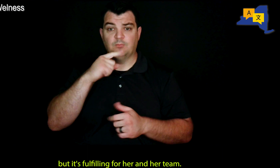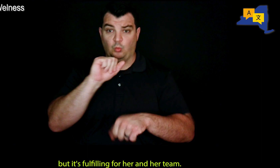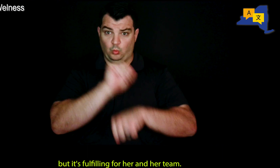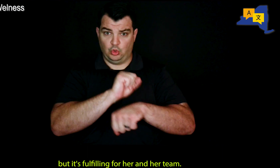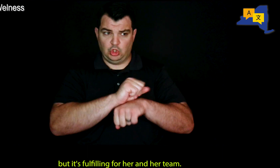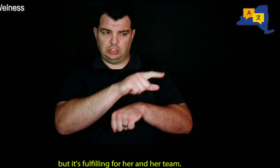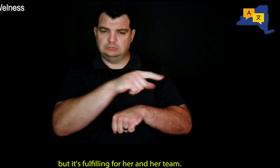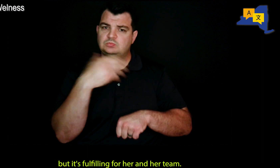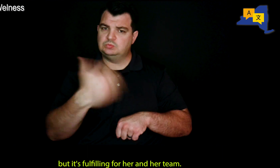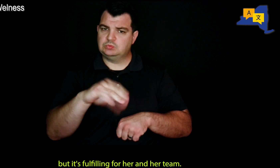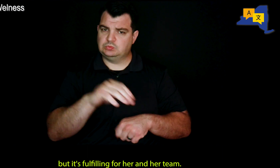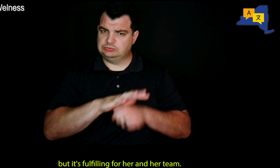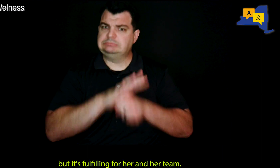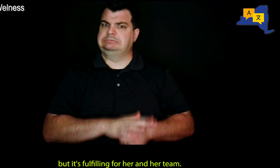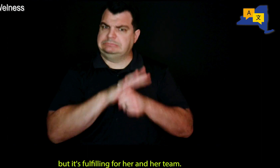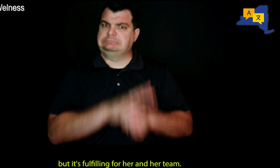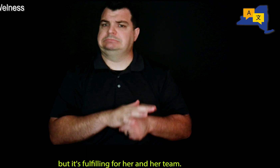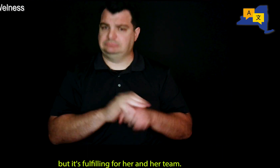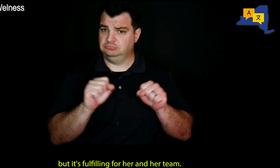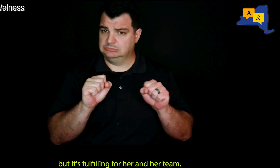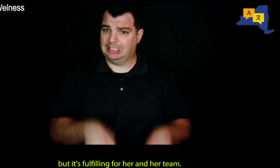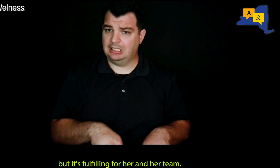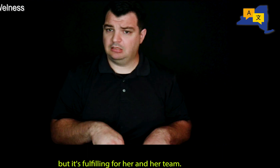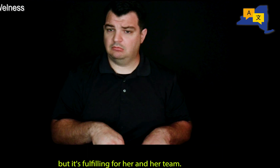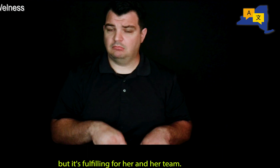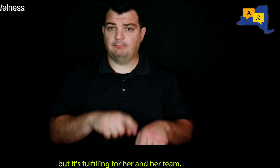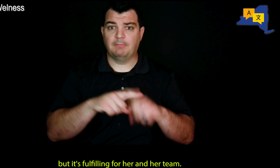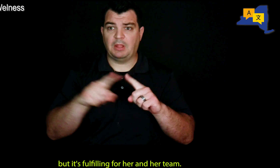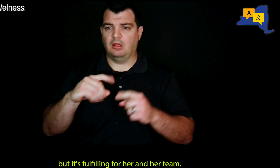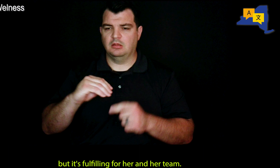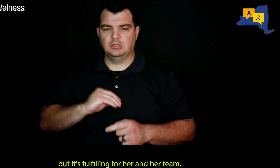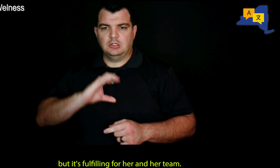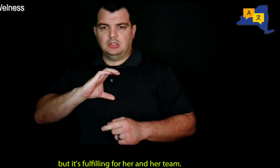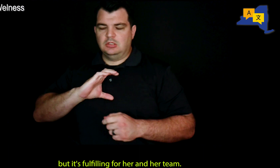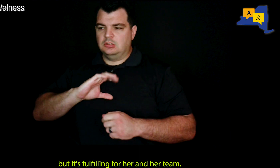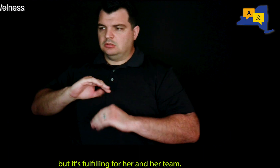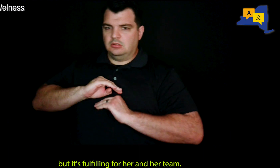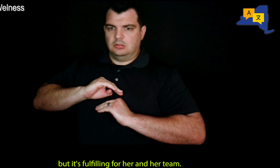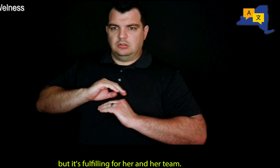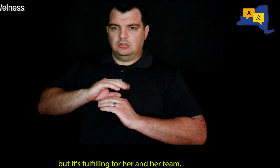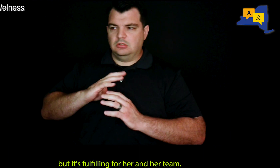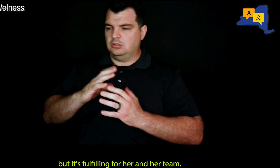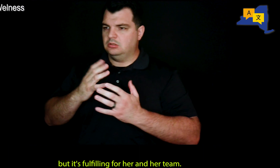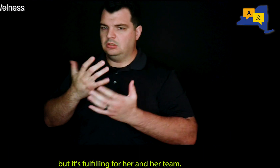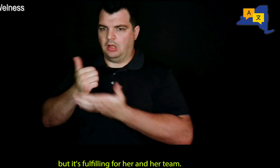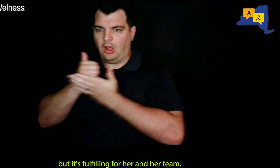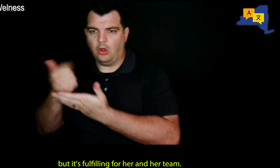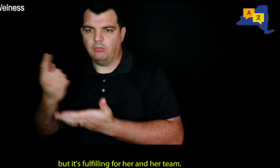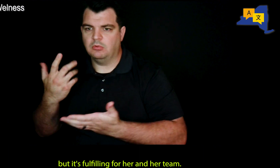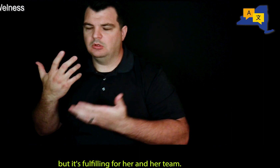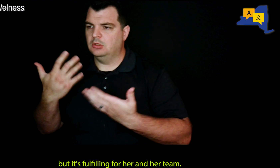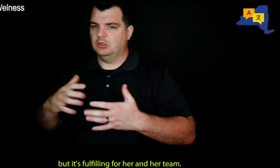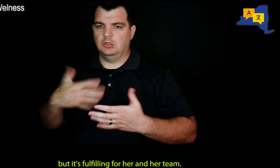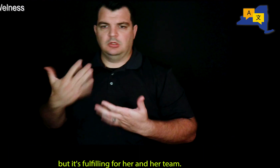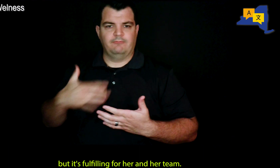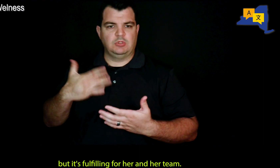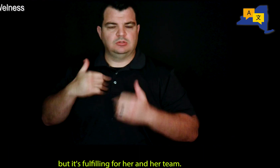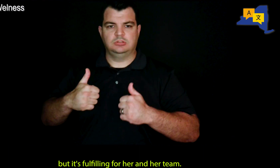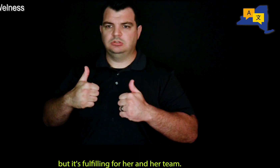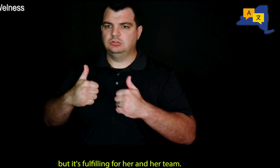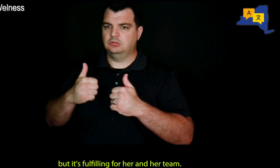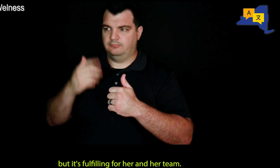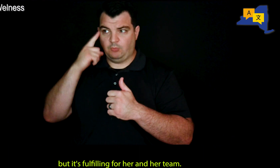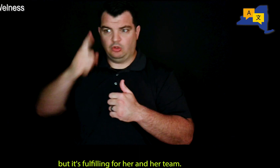but it's fulfilling for her and her team.